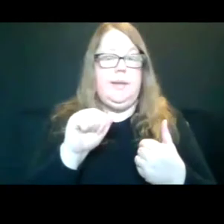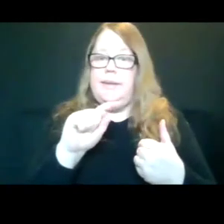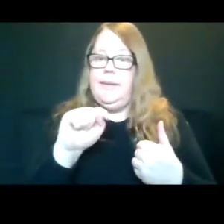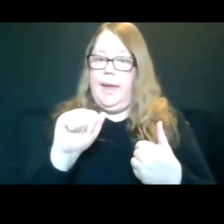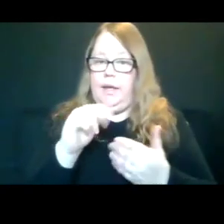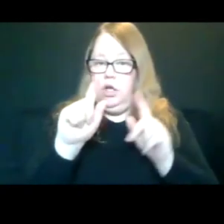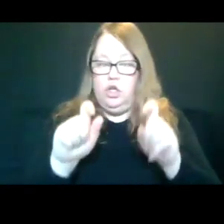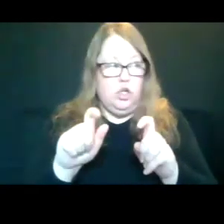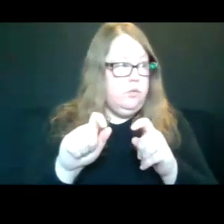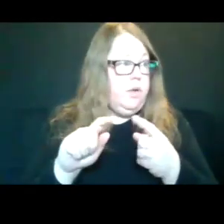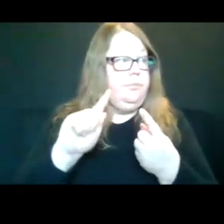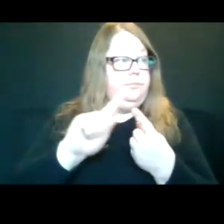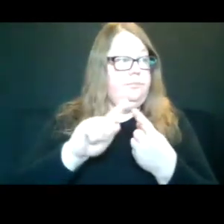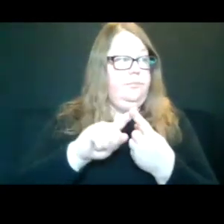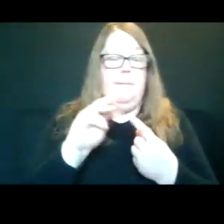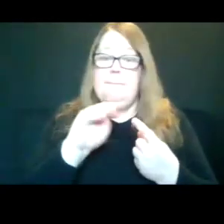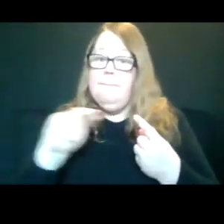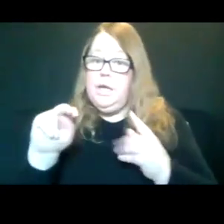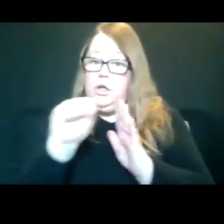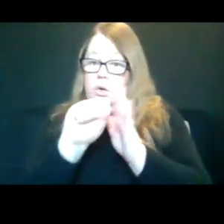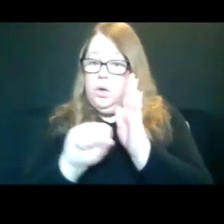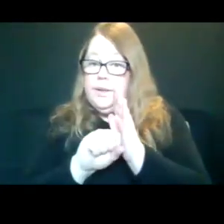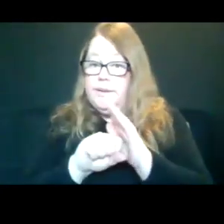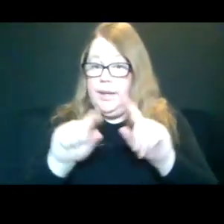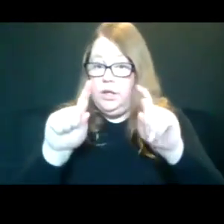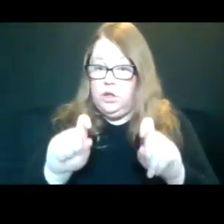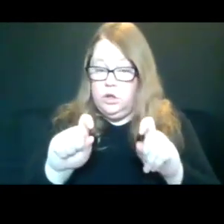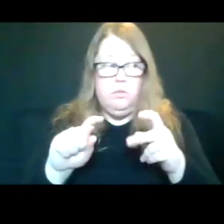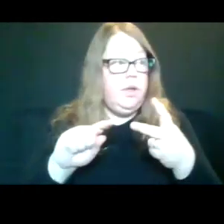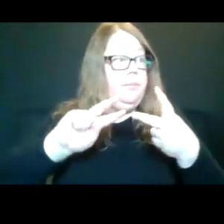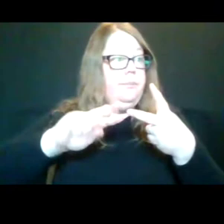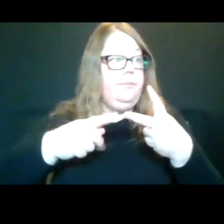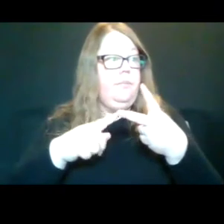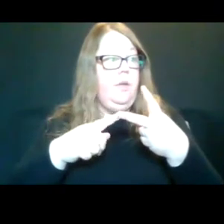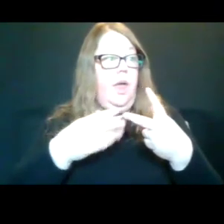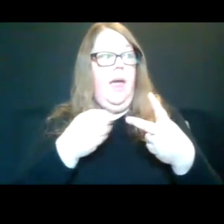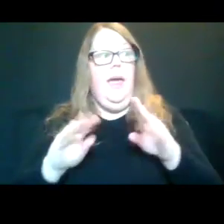1) the Minnesota State Survey (MSS) and the Behavioral